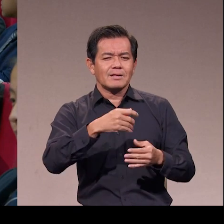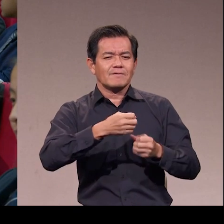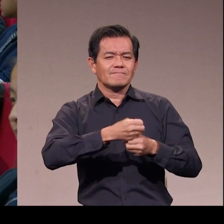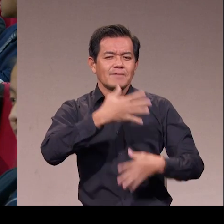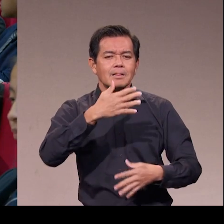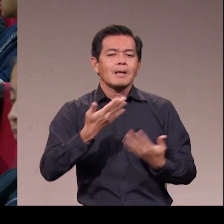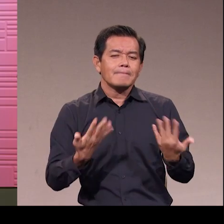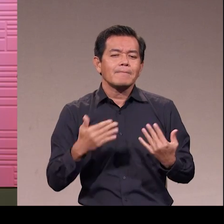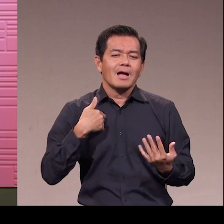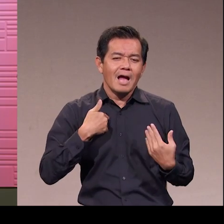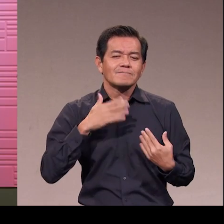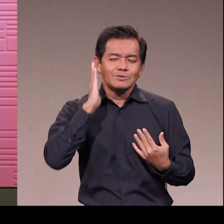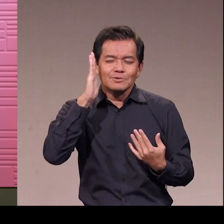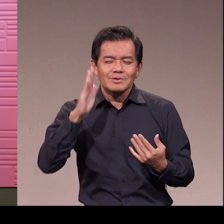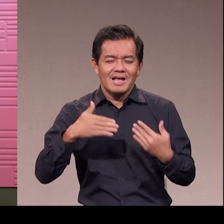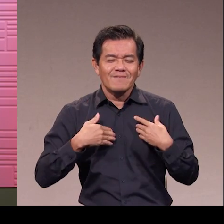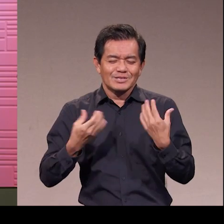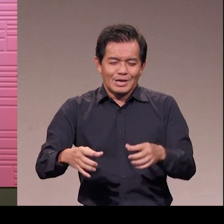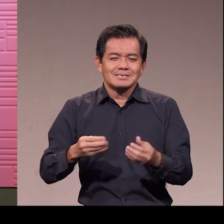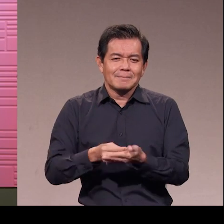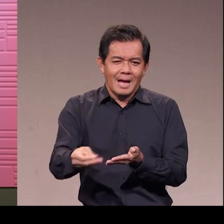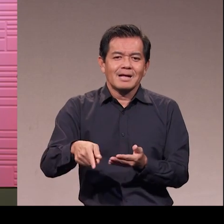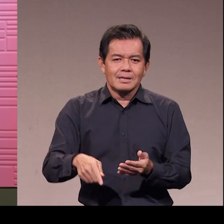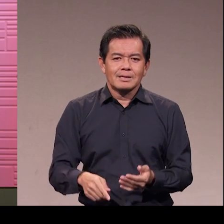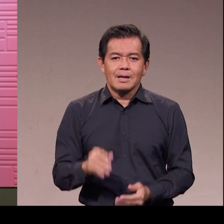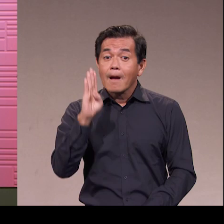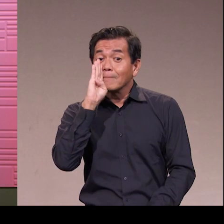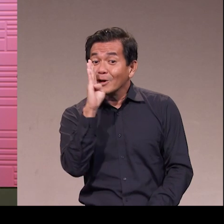These are the Botanic Gardens, which have just been inscribed as a World Heritage Site.